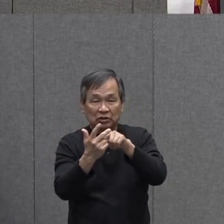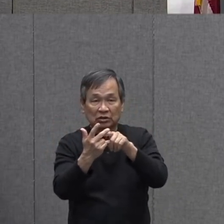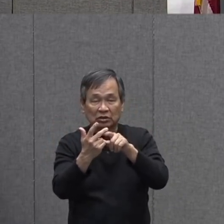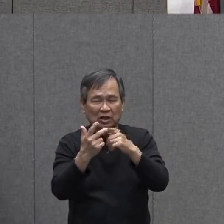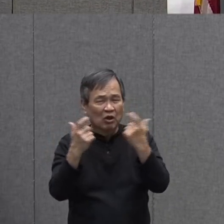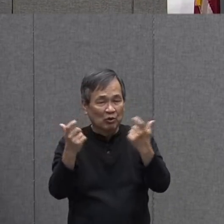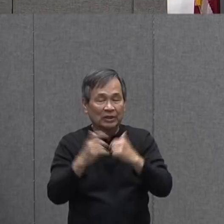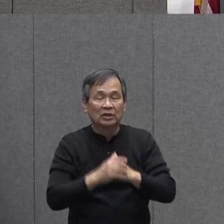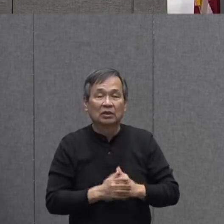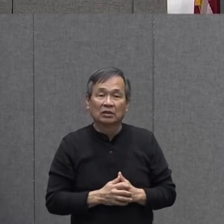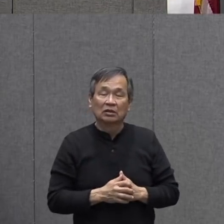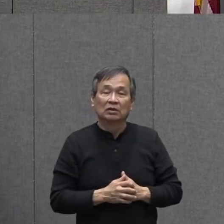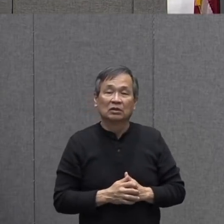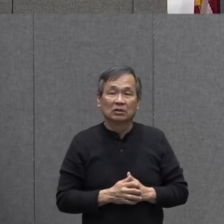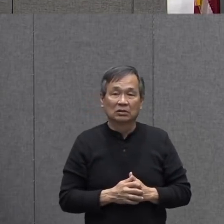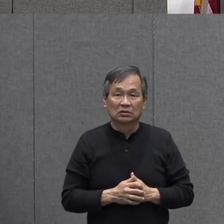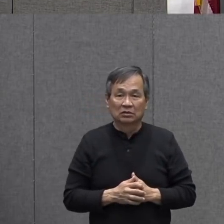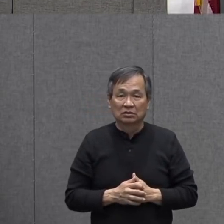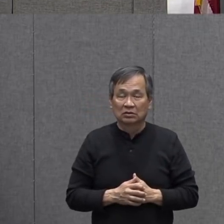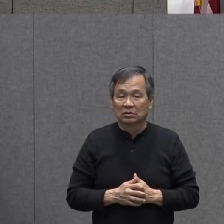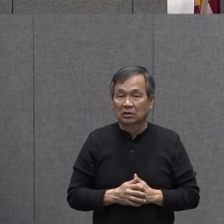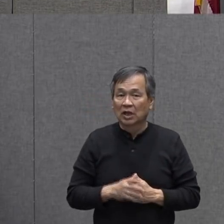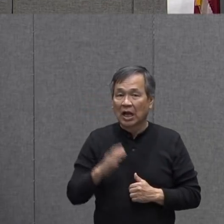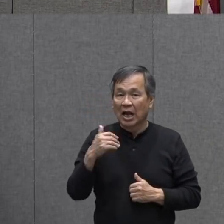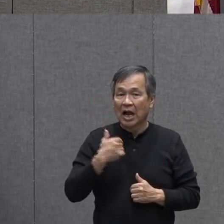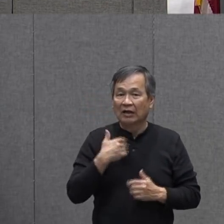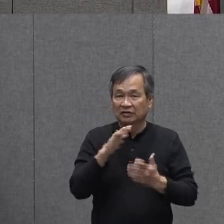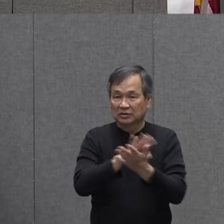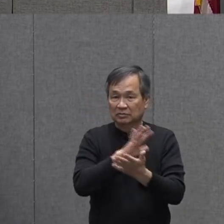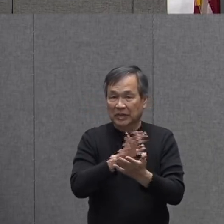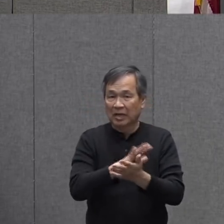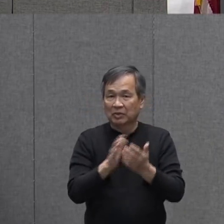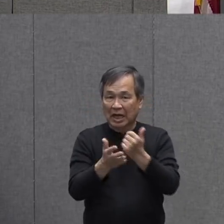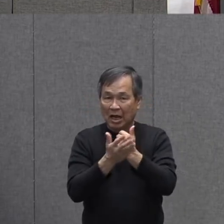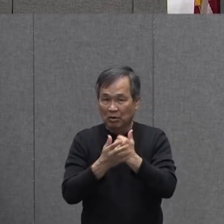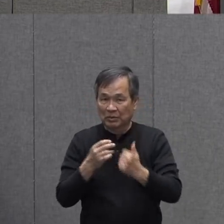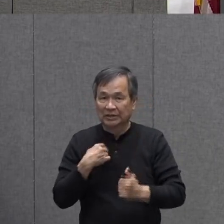I have gotten some sheets of paper to help us with this.